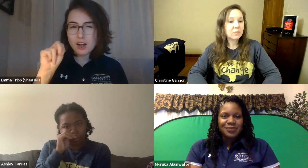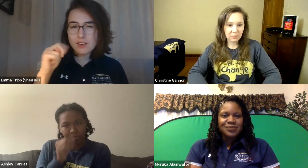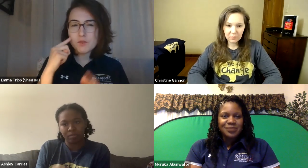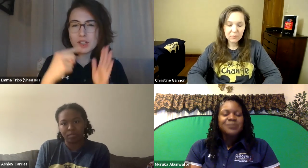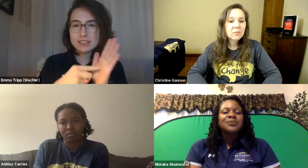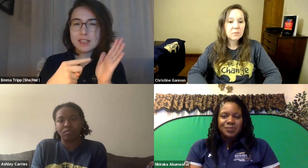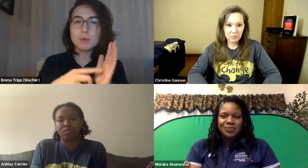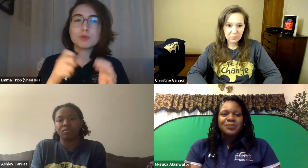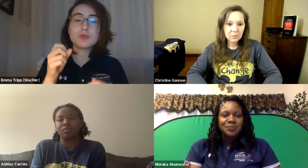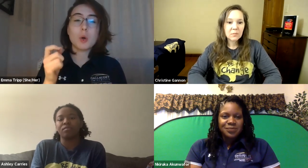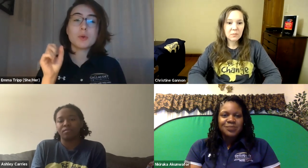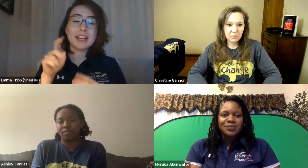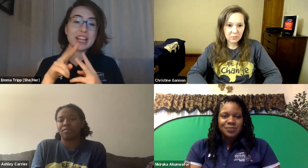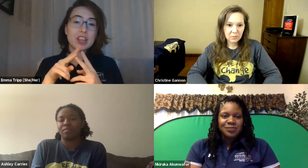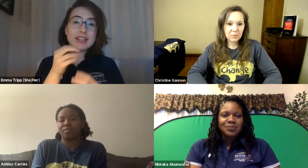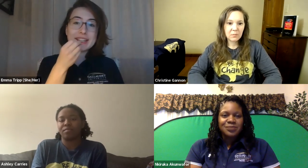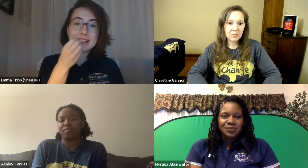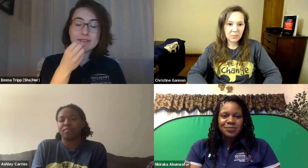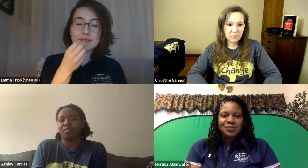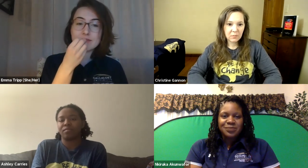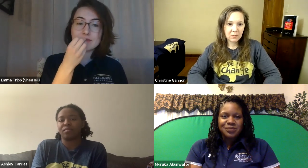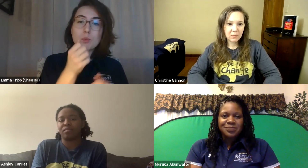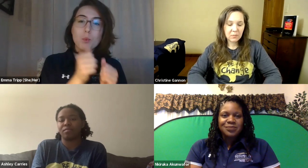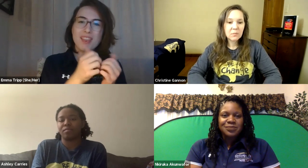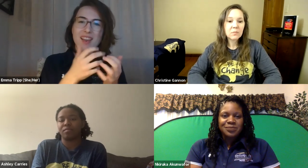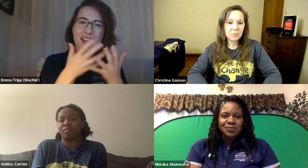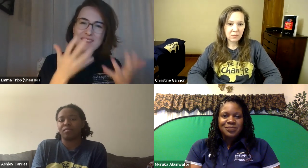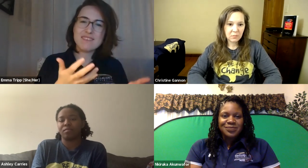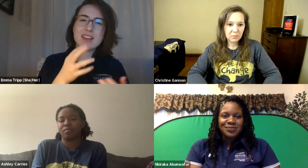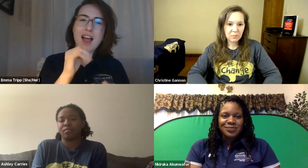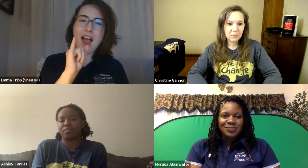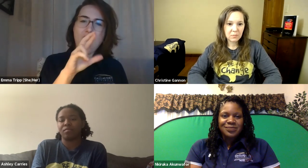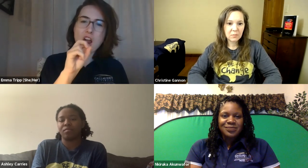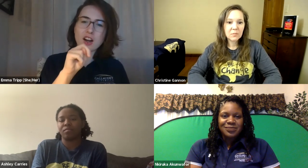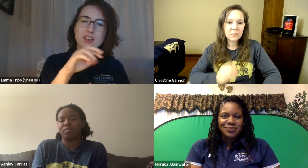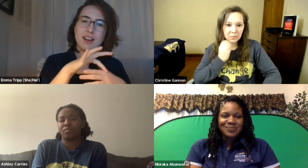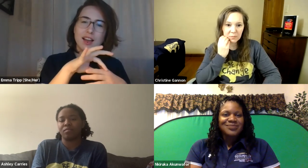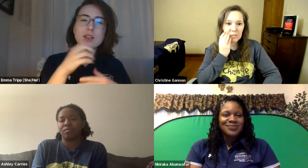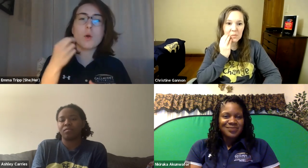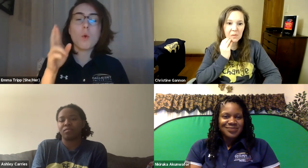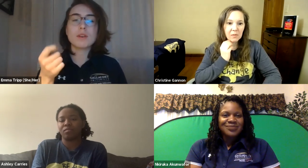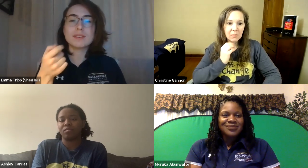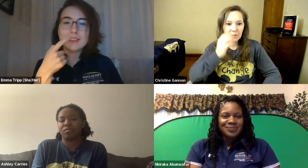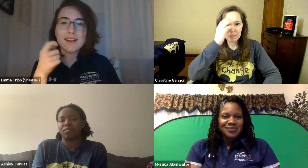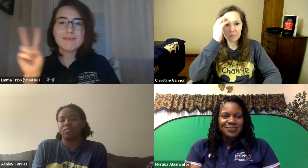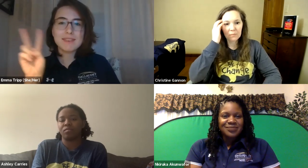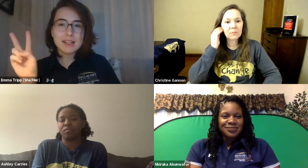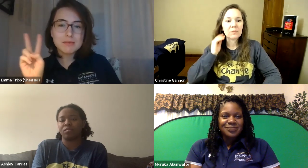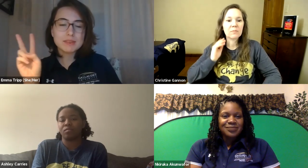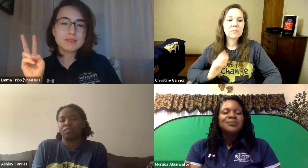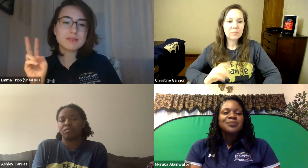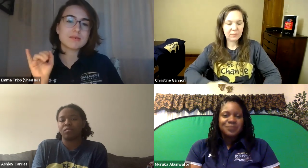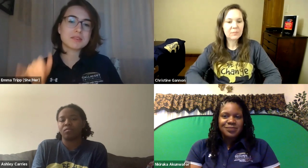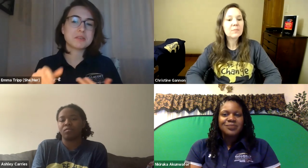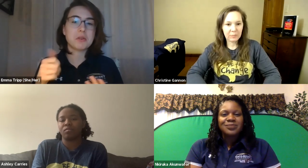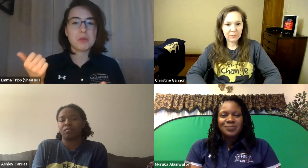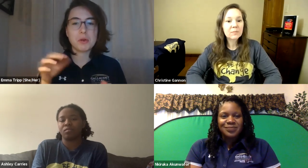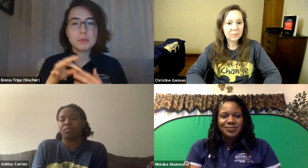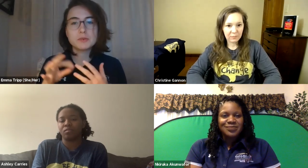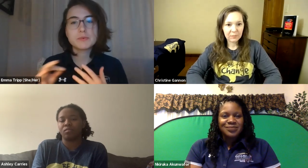You can either eat foods that’s are heavy with irons or take vitamins. Those can be some options.